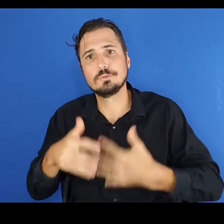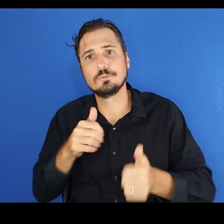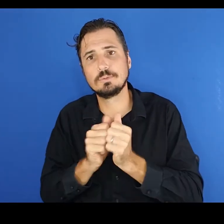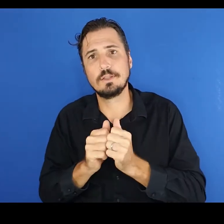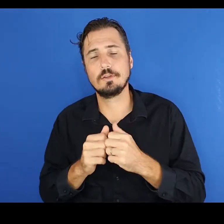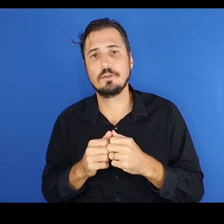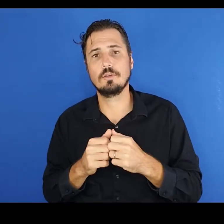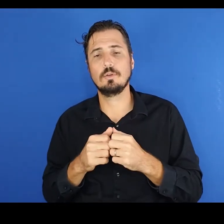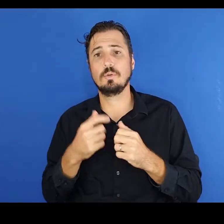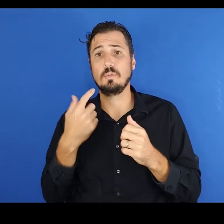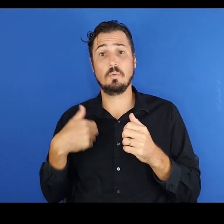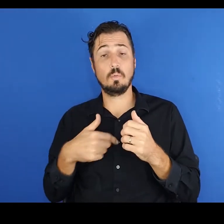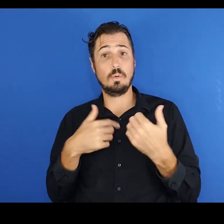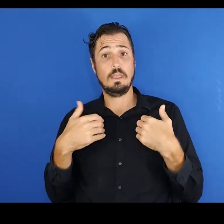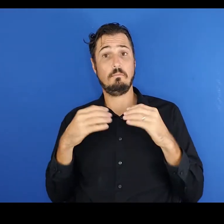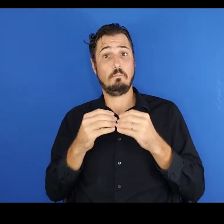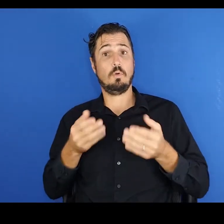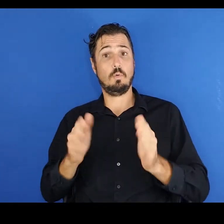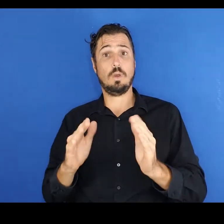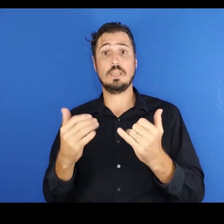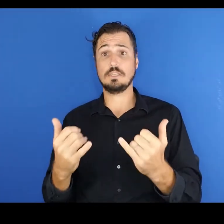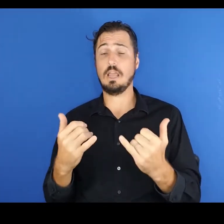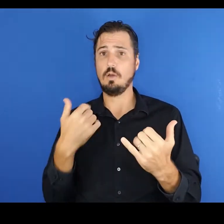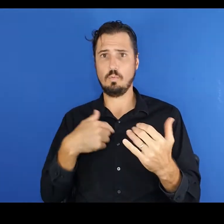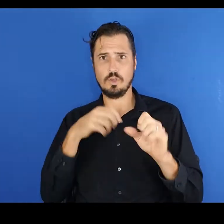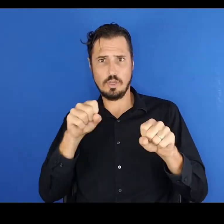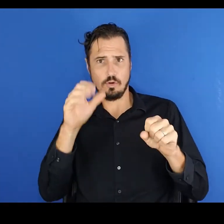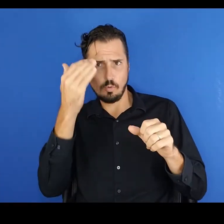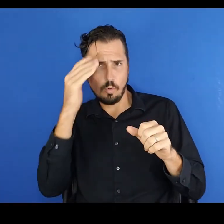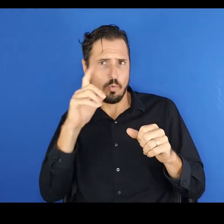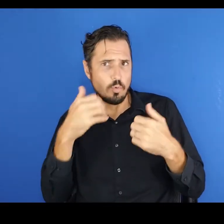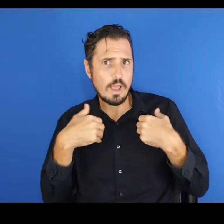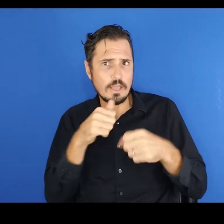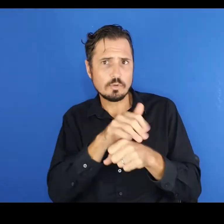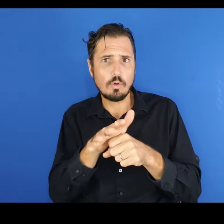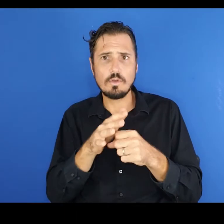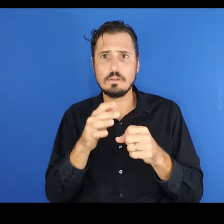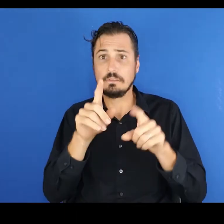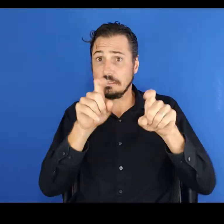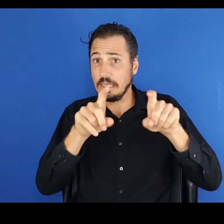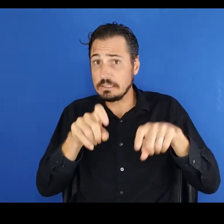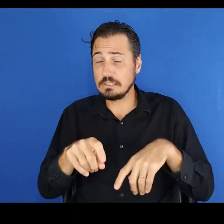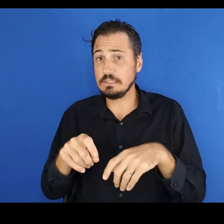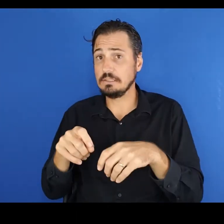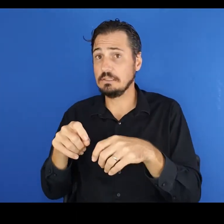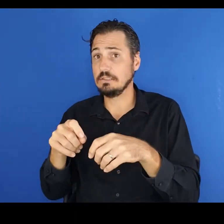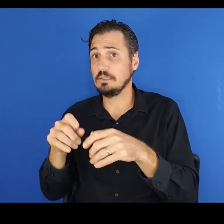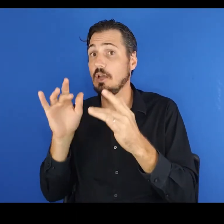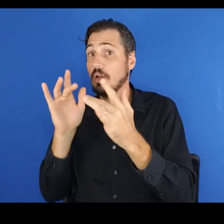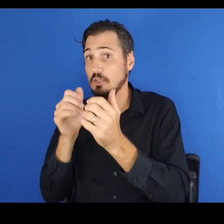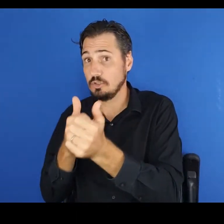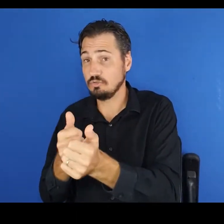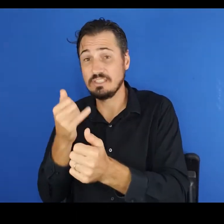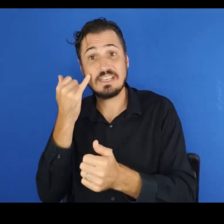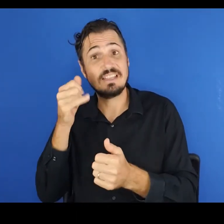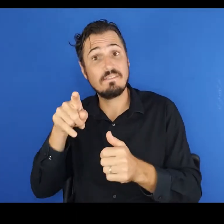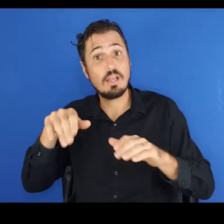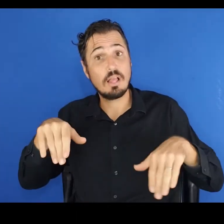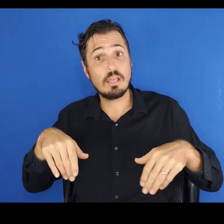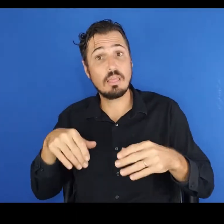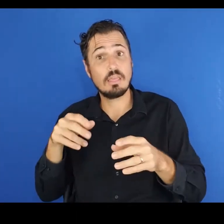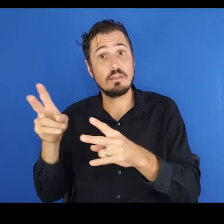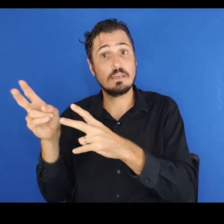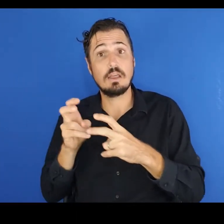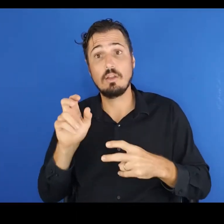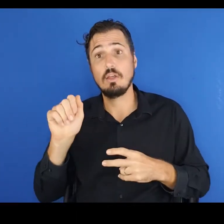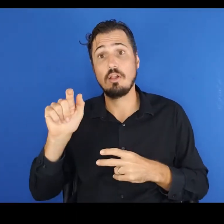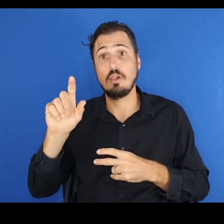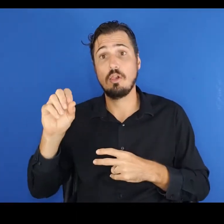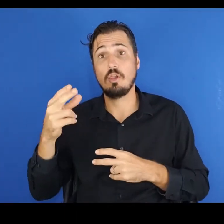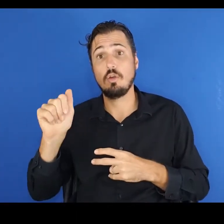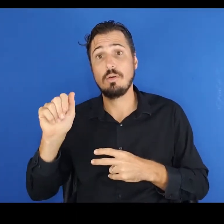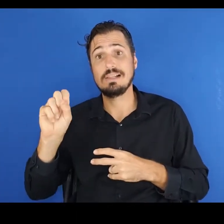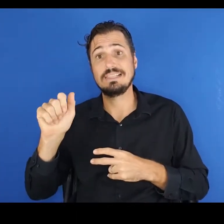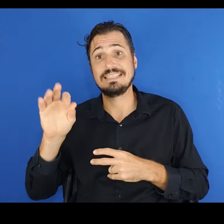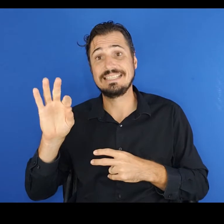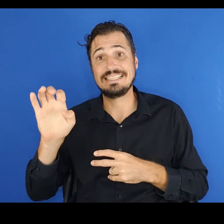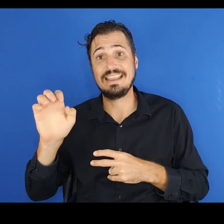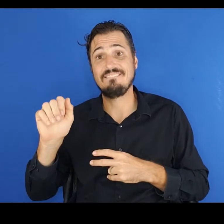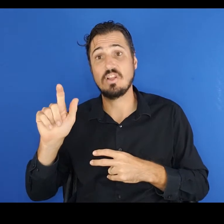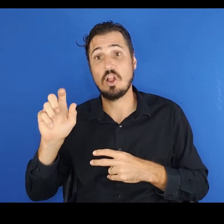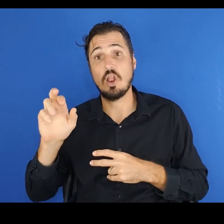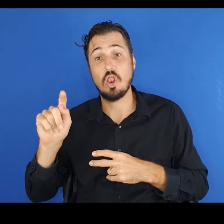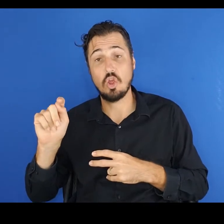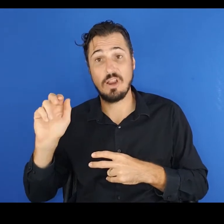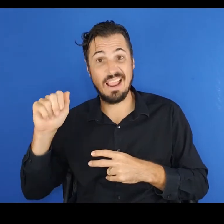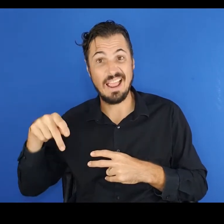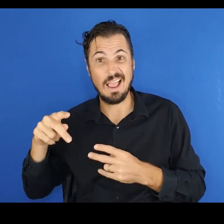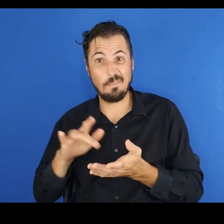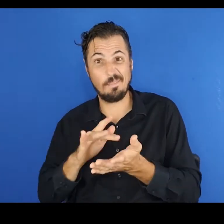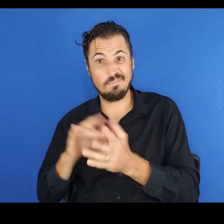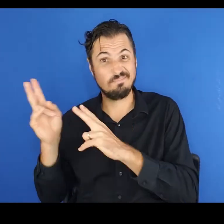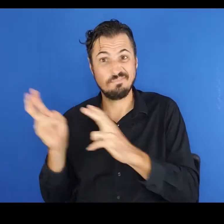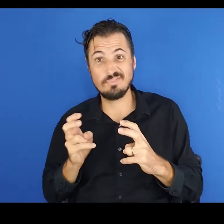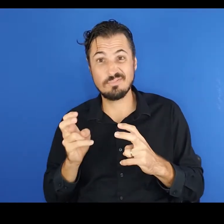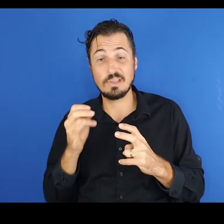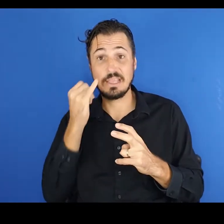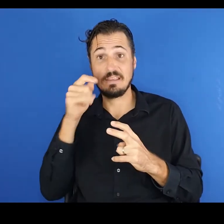We have more ways to help with detection of the virus which includes testing and contact tracing. By the way, if you have not yet downloaded the Aloha Safe Alert app please do that today. By